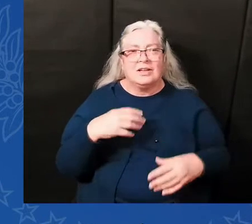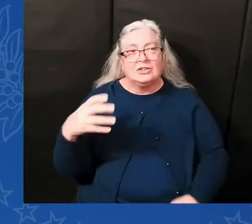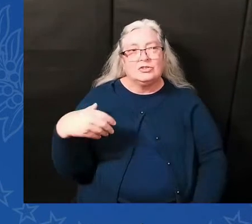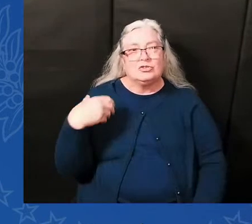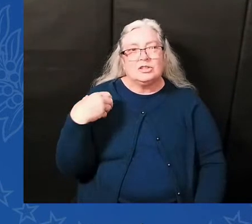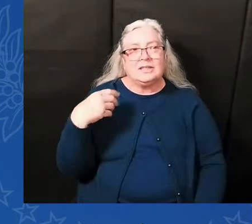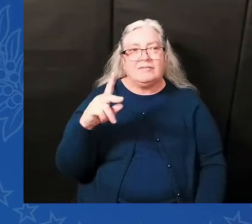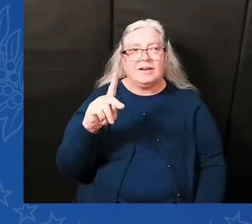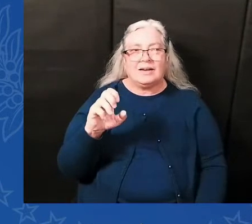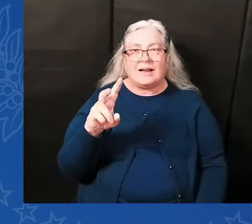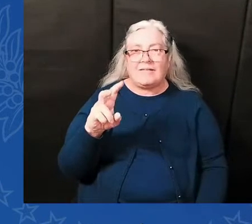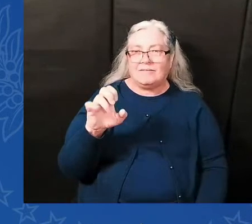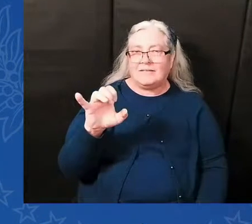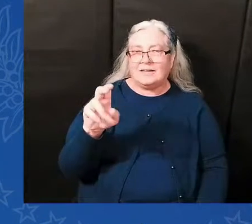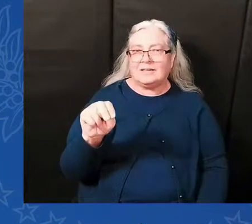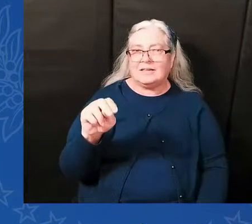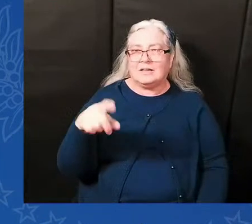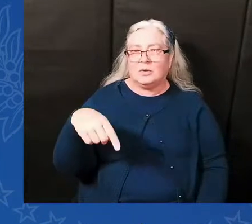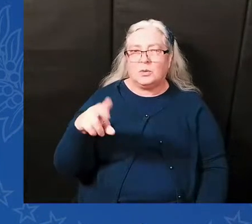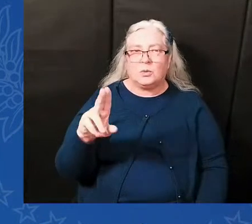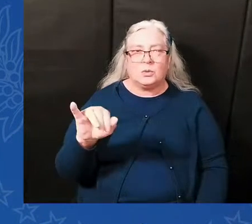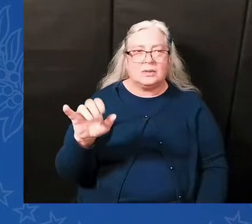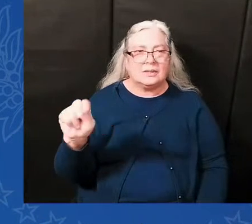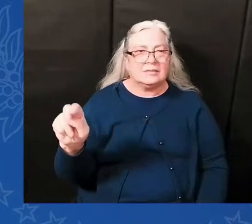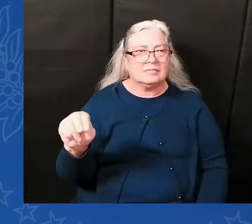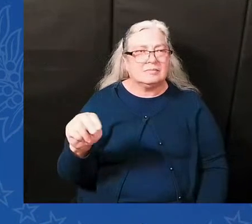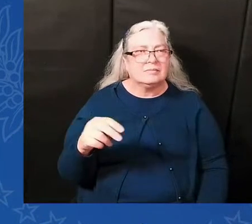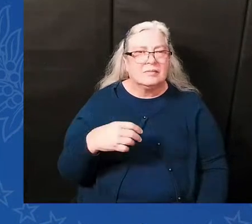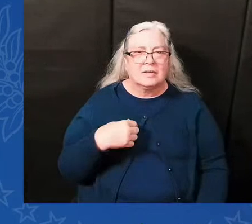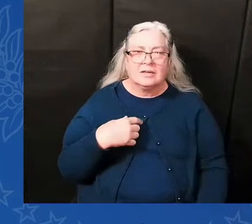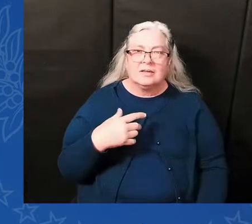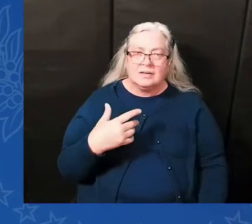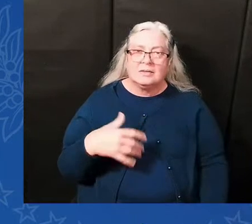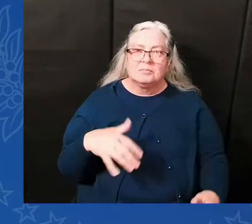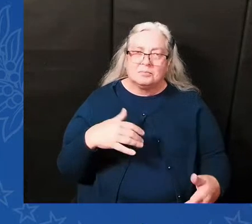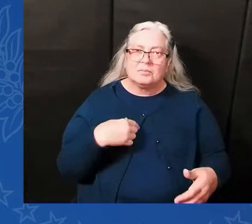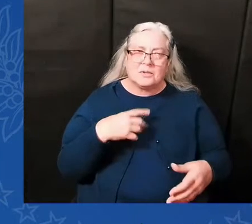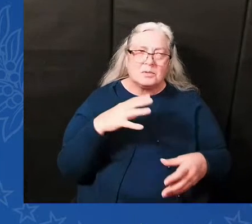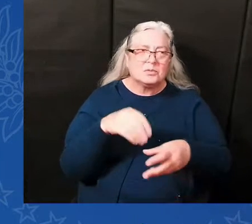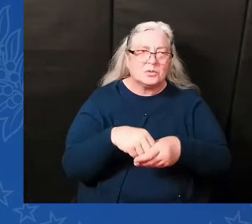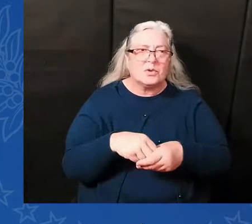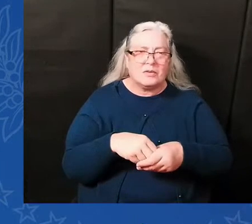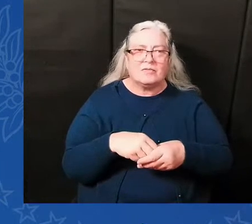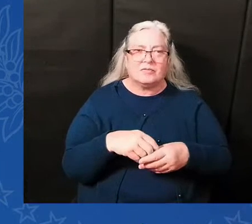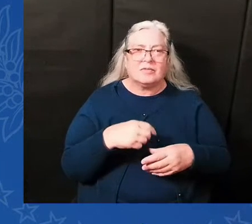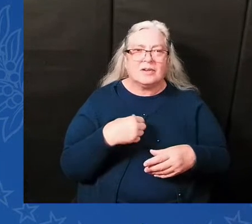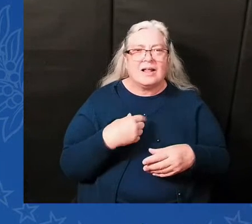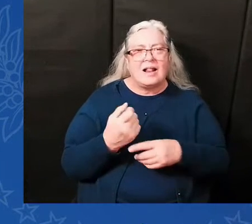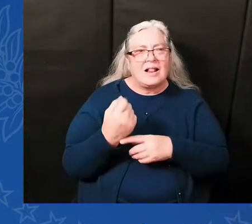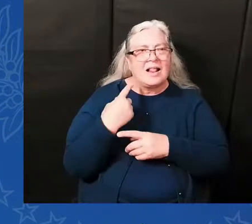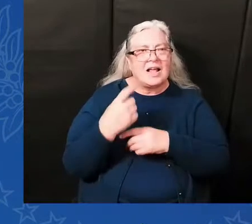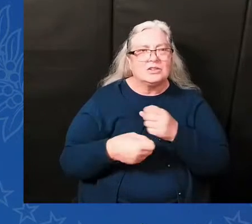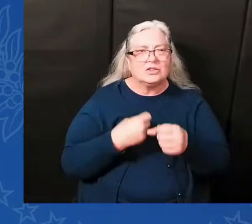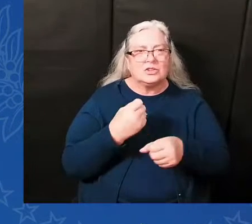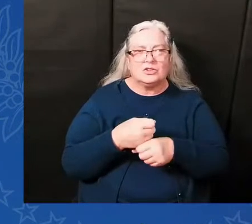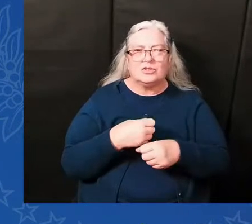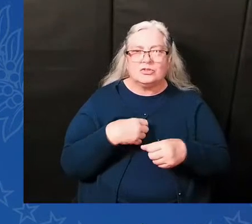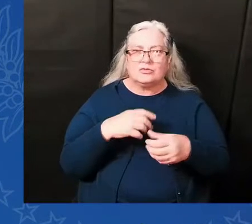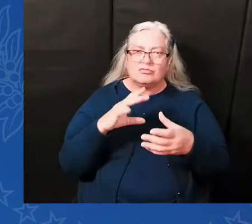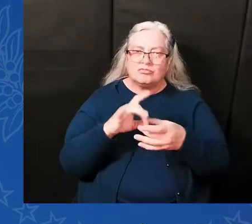and I wanted to be with you in person this year. But there was a critical issue, and it required me to stay at the White House